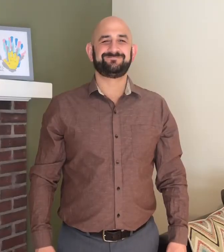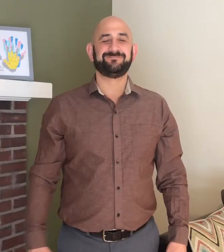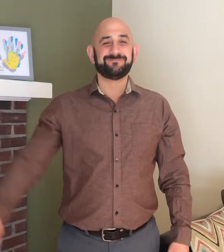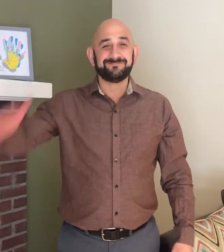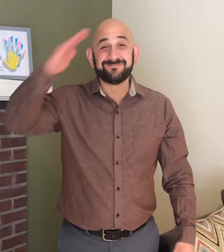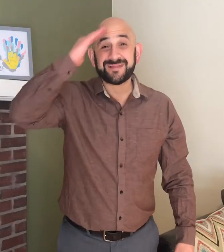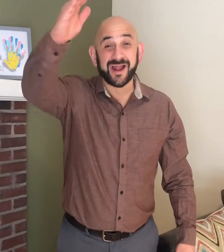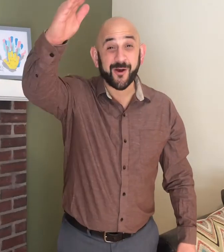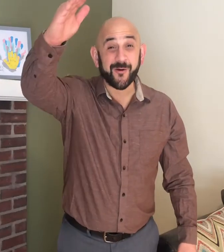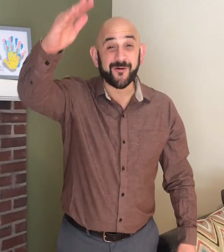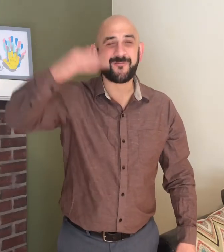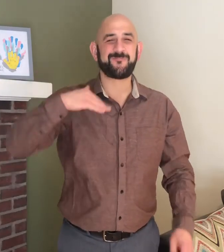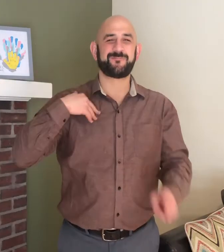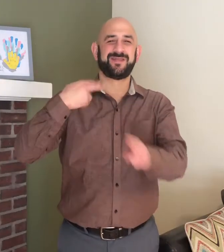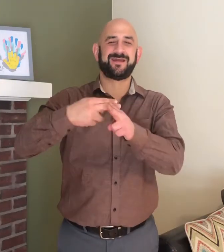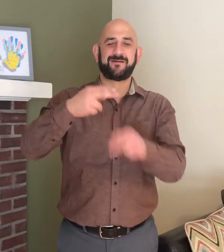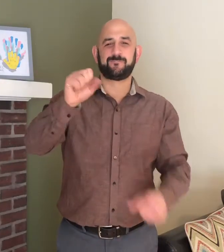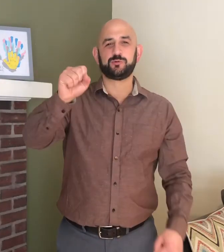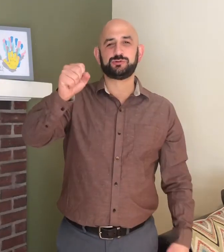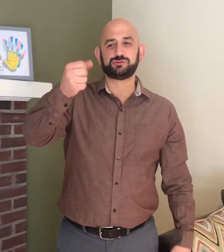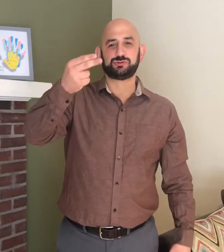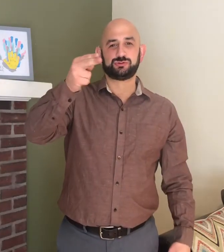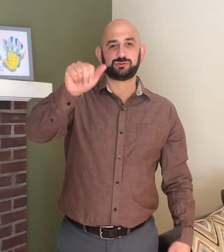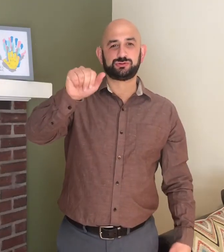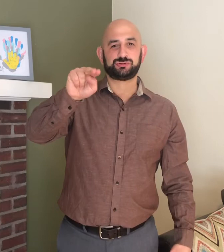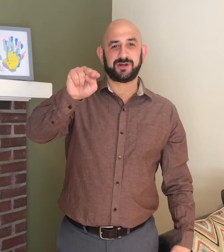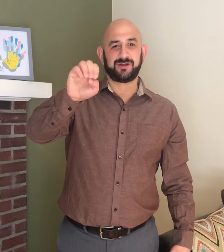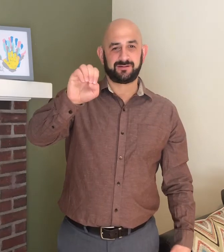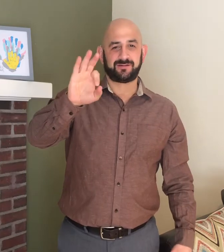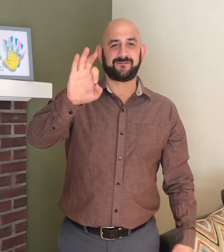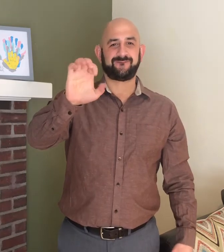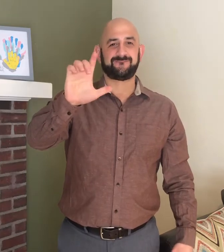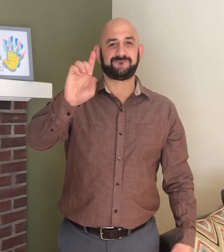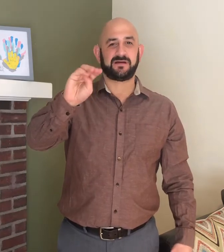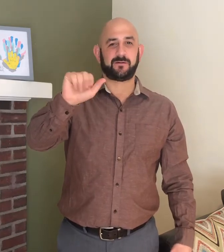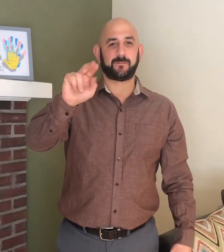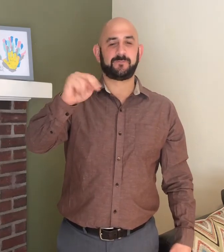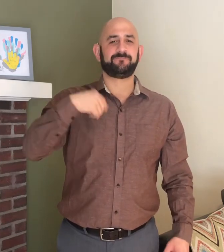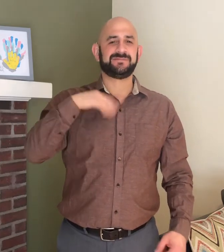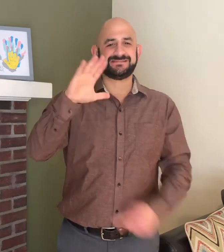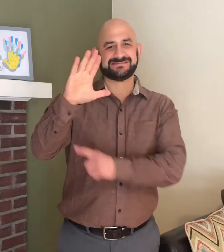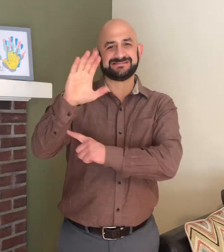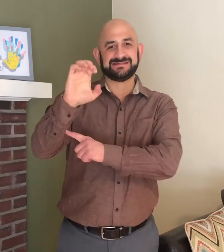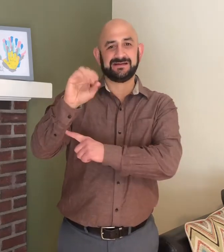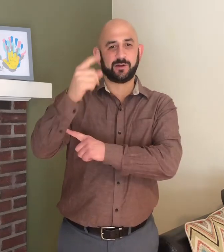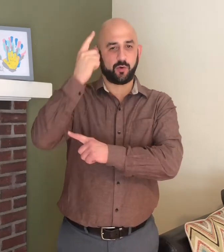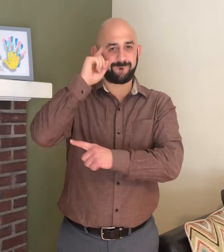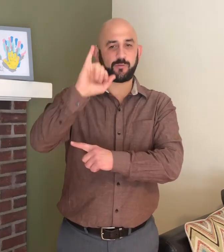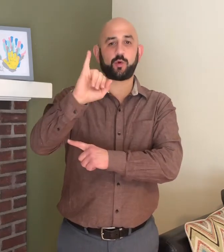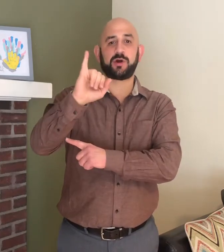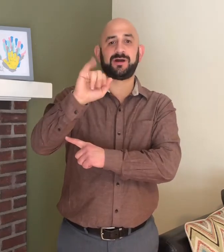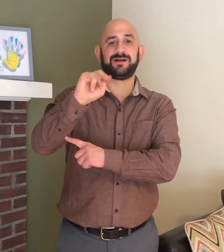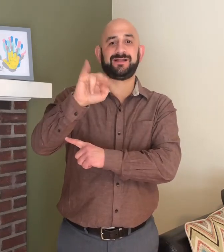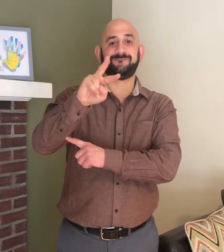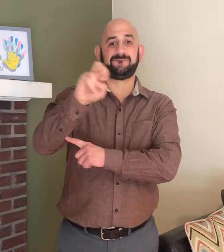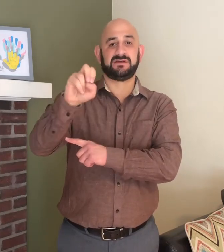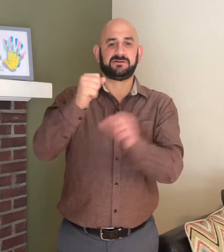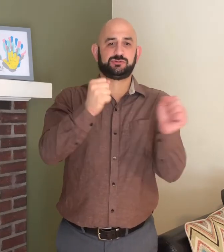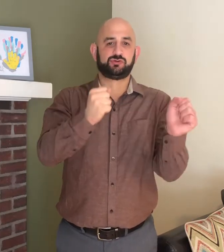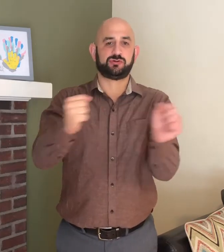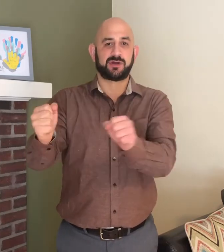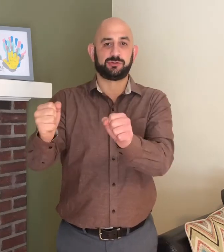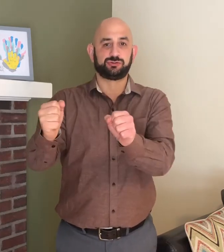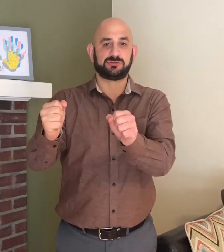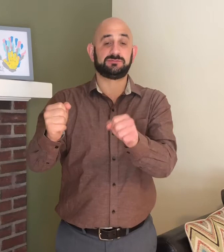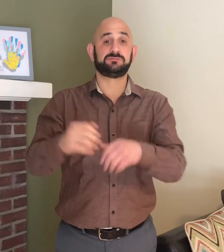Hello my name is Shane Feldman. I am the CEO of Innivee Strategies.